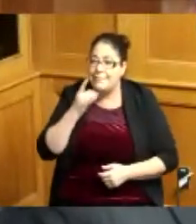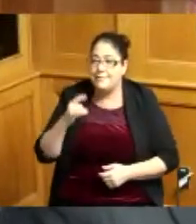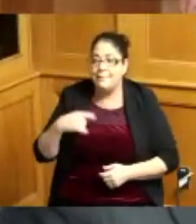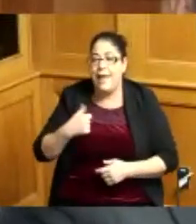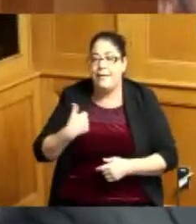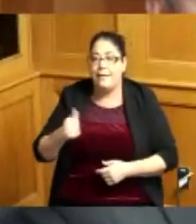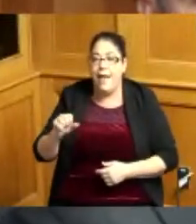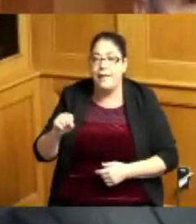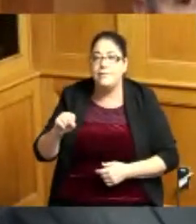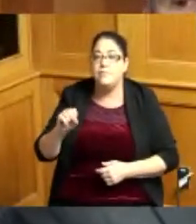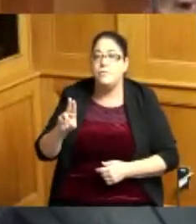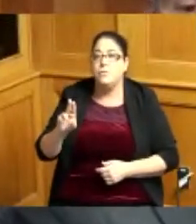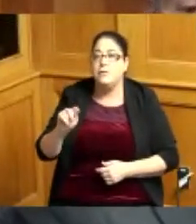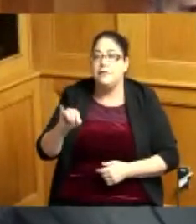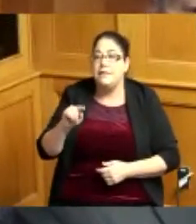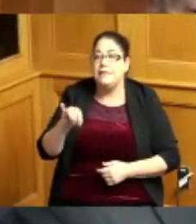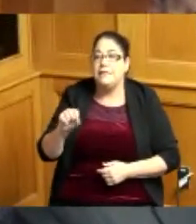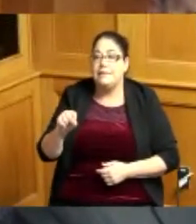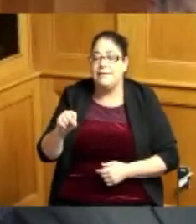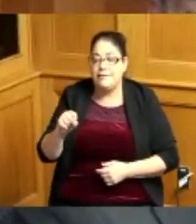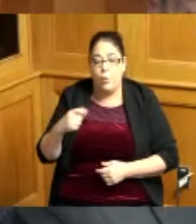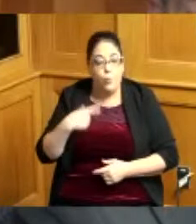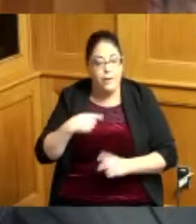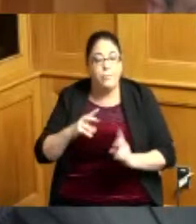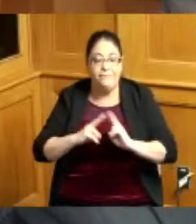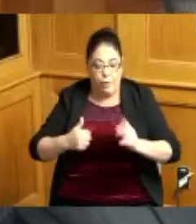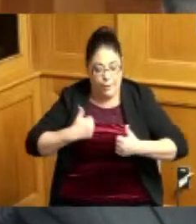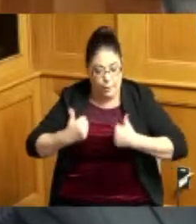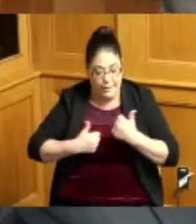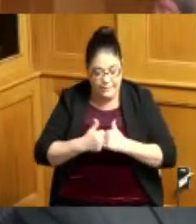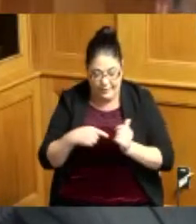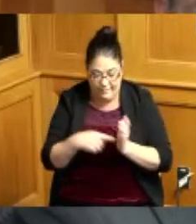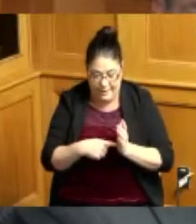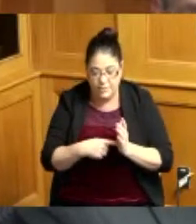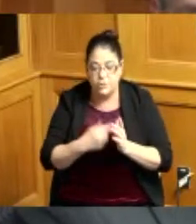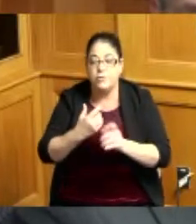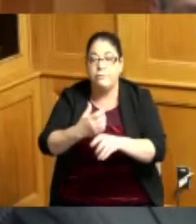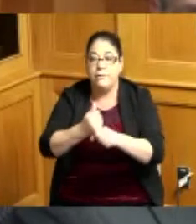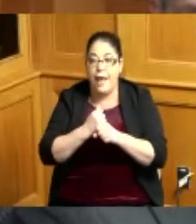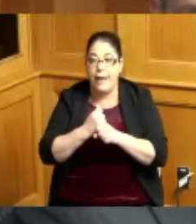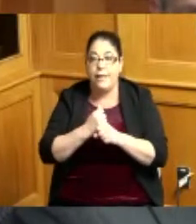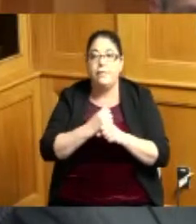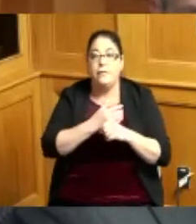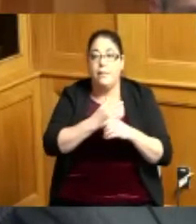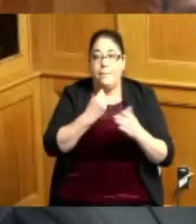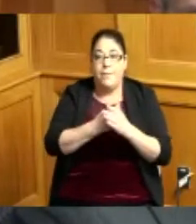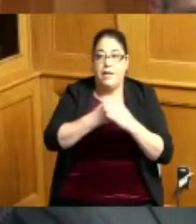so I know we're being aggressive with getting these dollars into JFS which I applaud I think